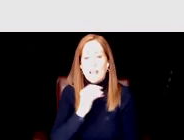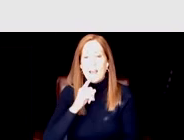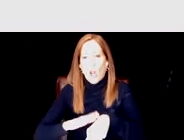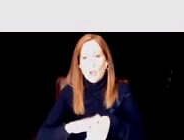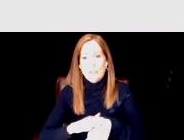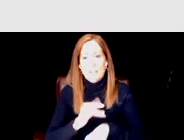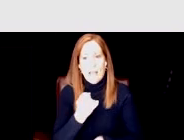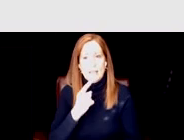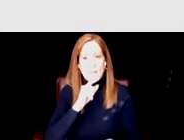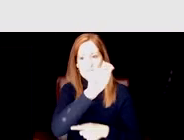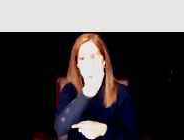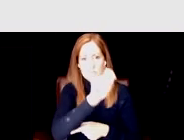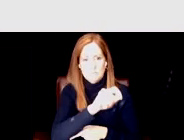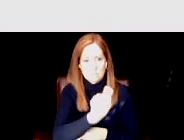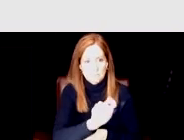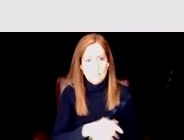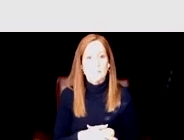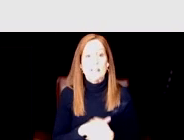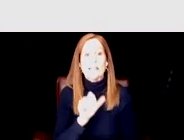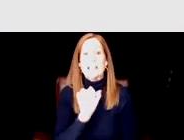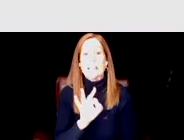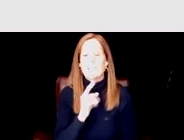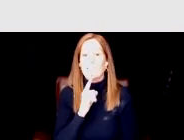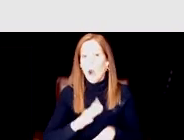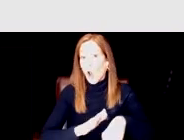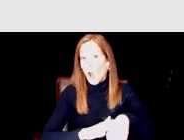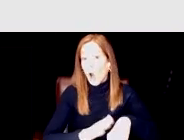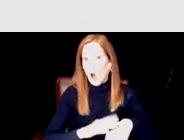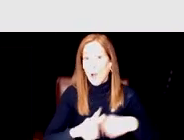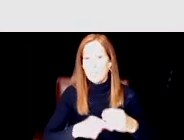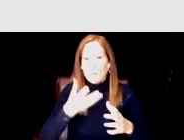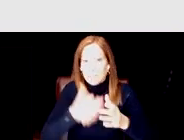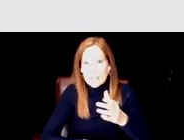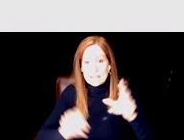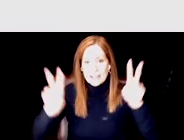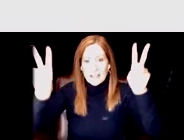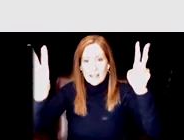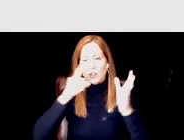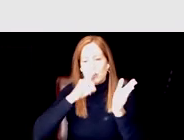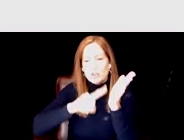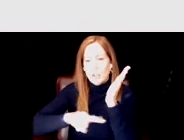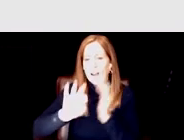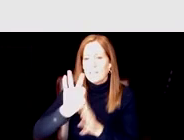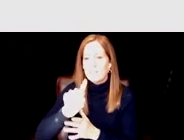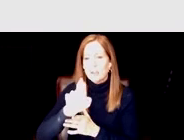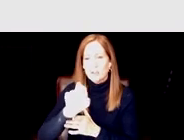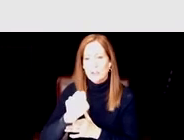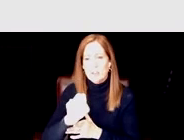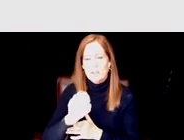If there are alerts about missing header levels, check the "Features" element and uncheck all items except